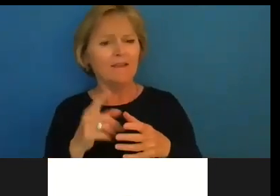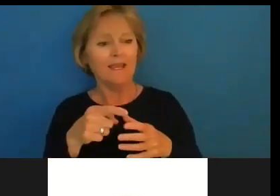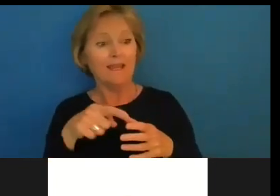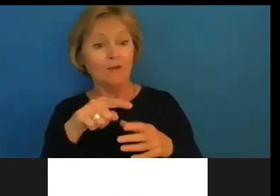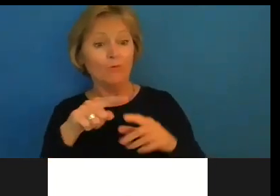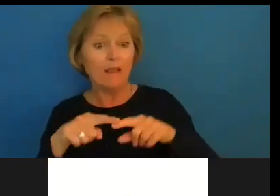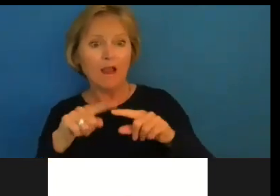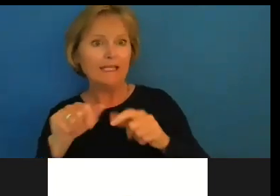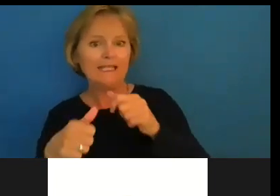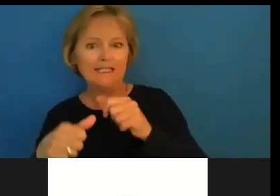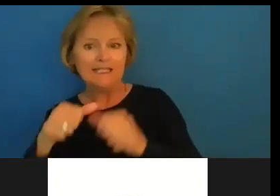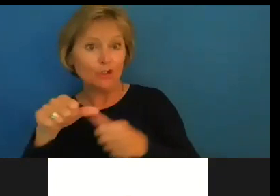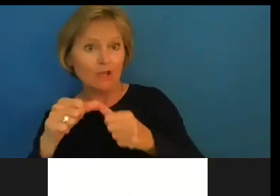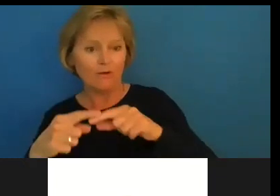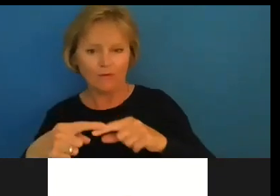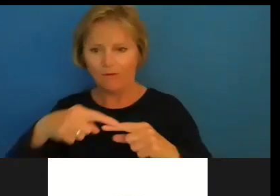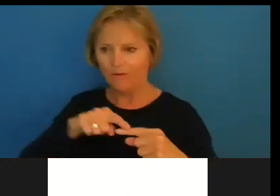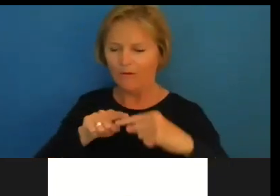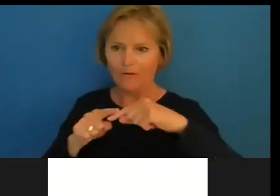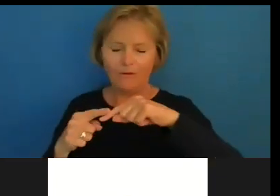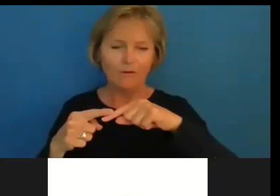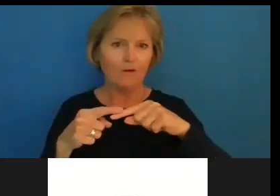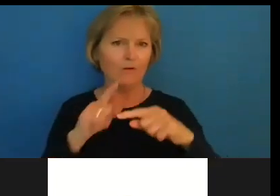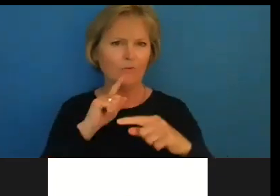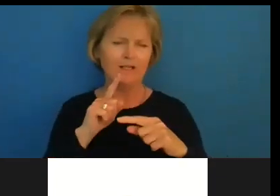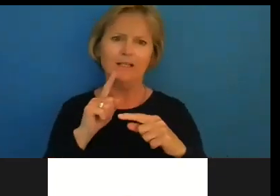each other in some really troubling way.